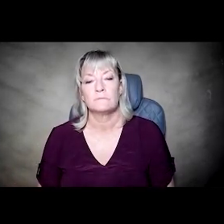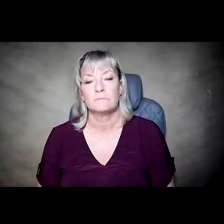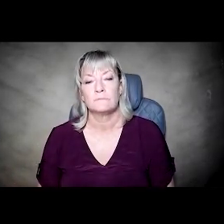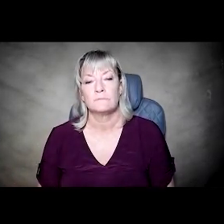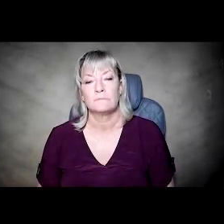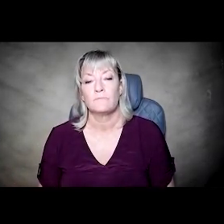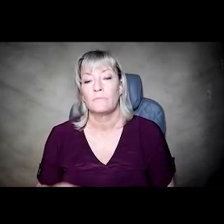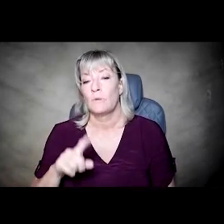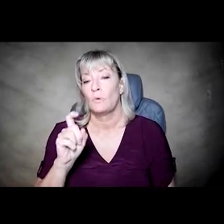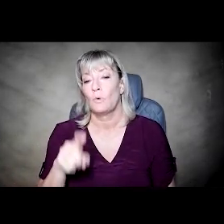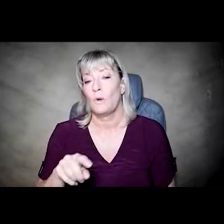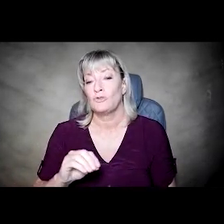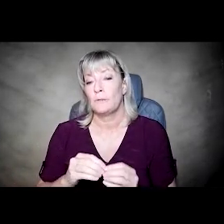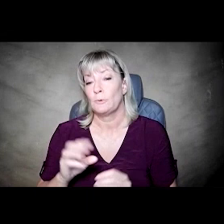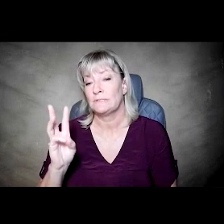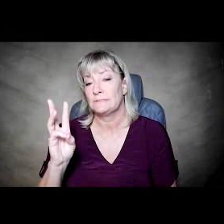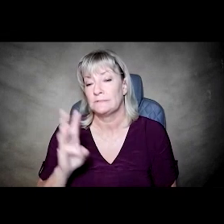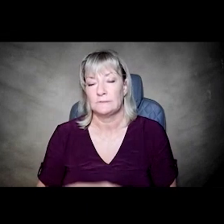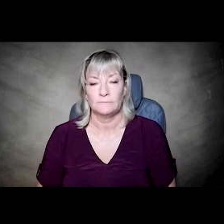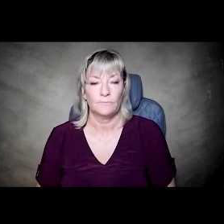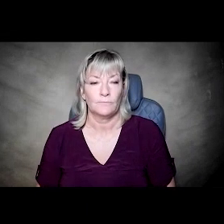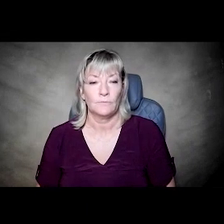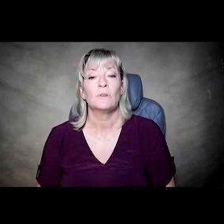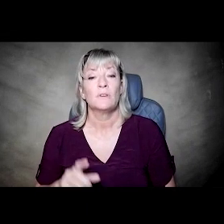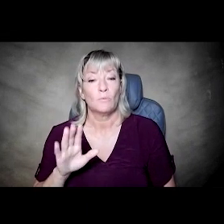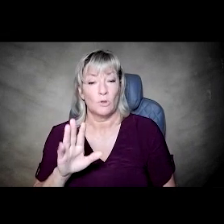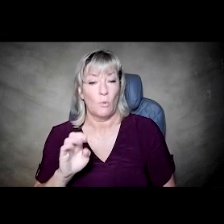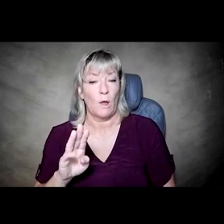[Rachel] Question 6: Once your website went live,